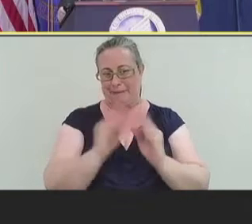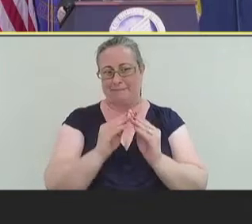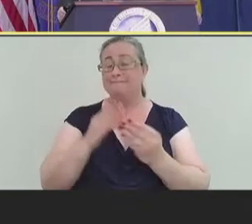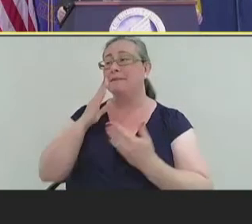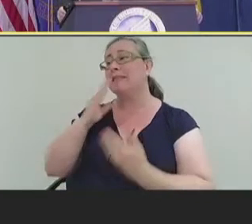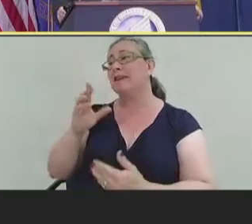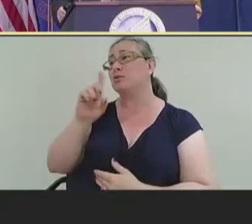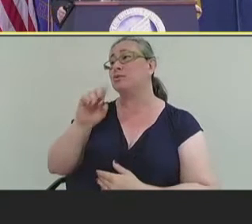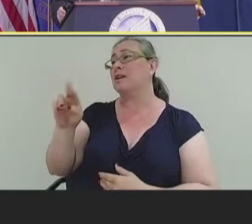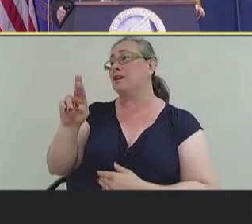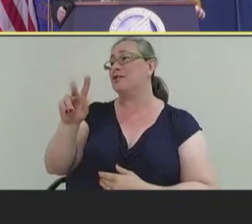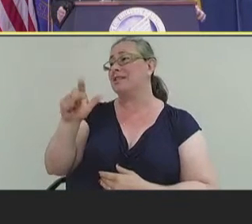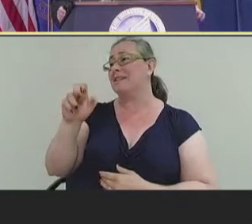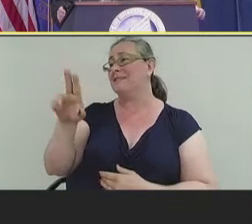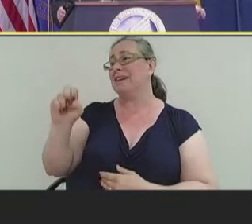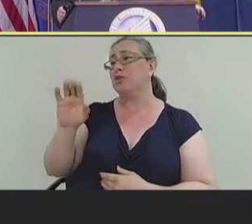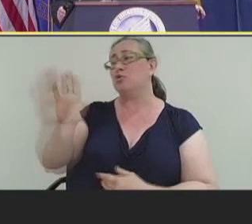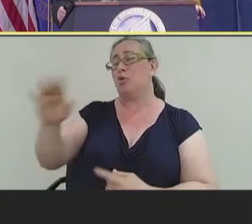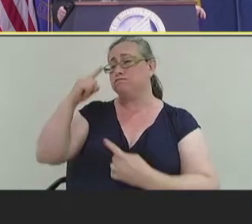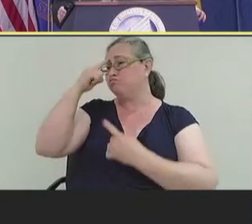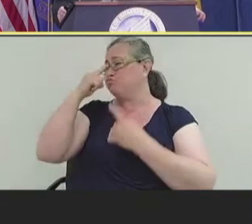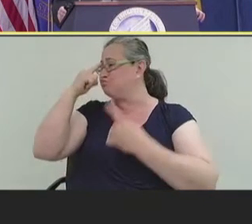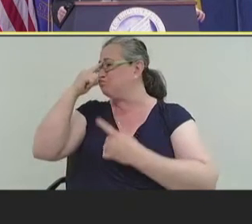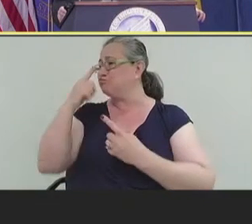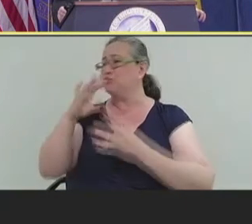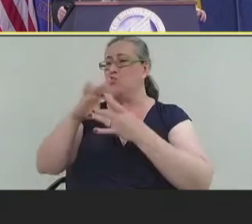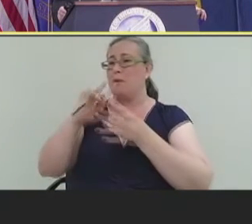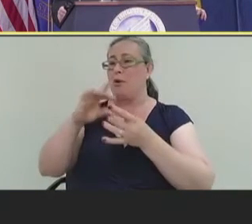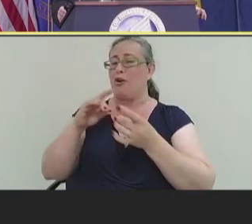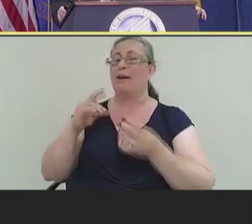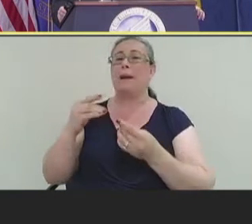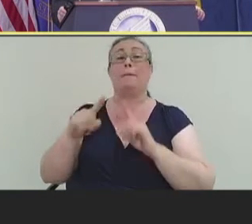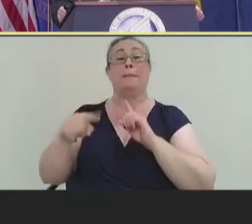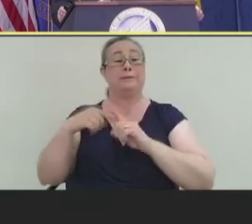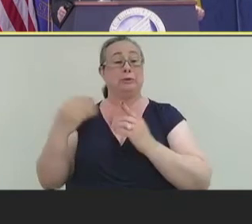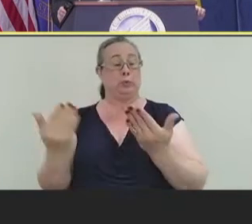for your thoughtful remarks and for the new charge. We look forward to the discussion today